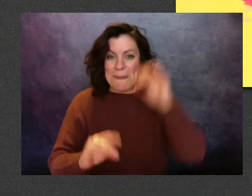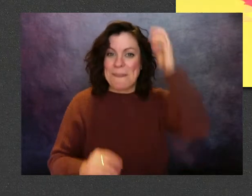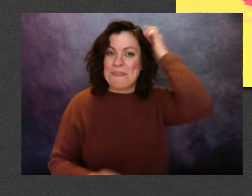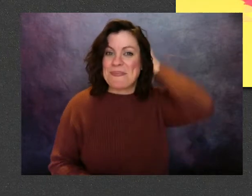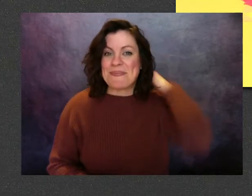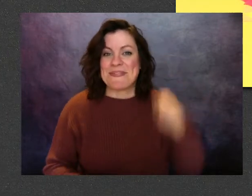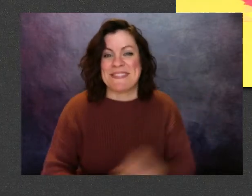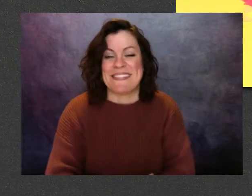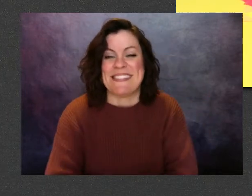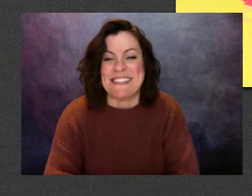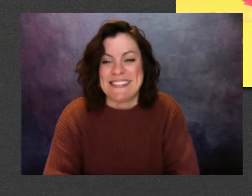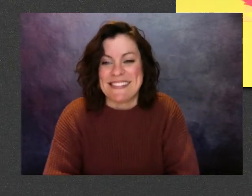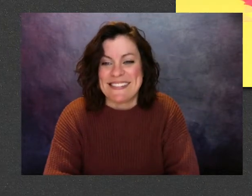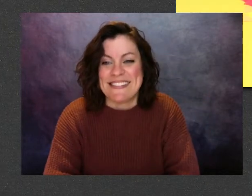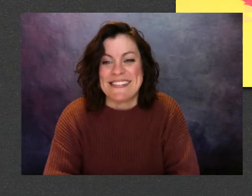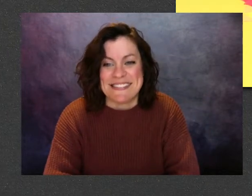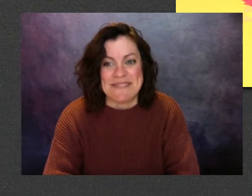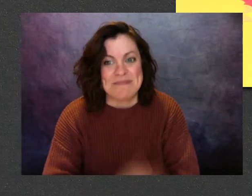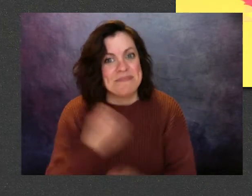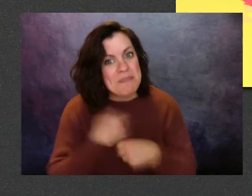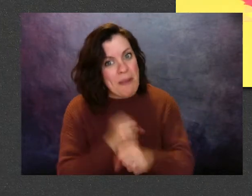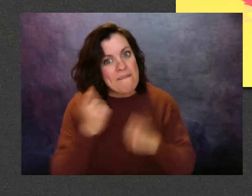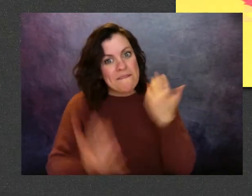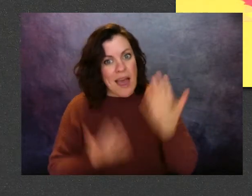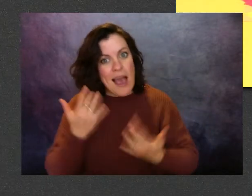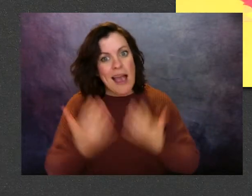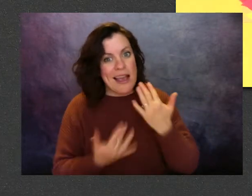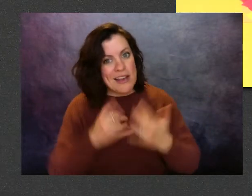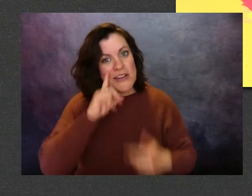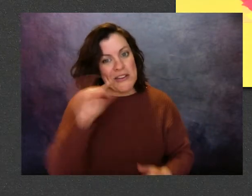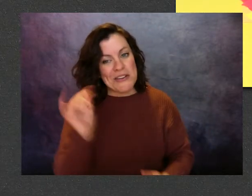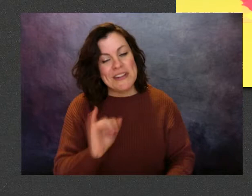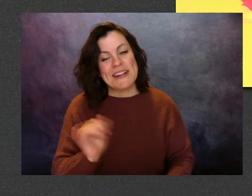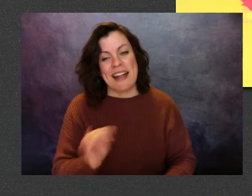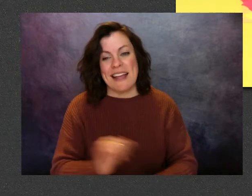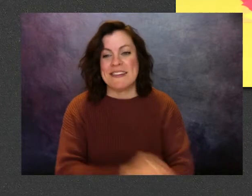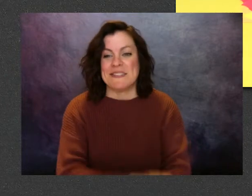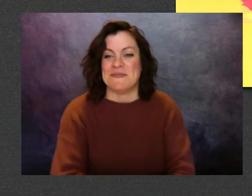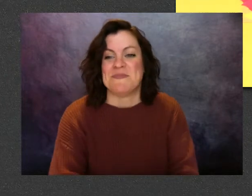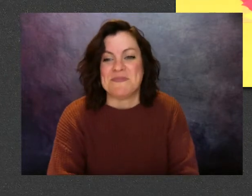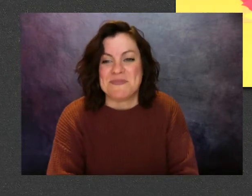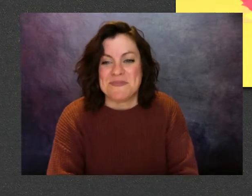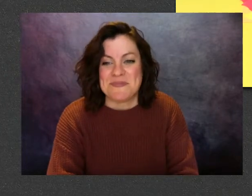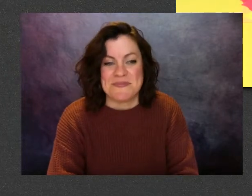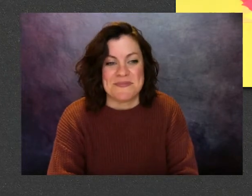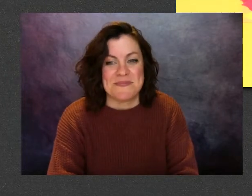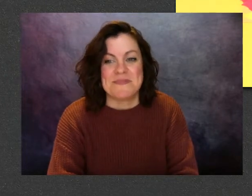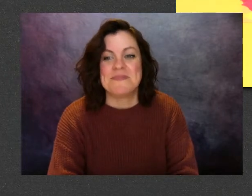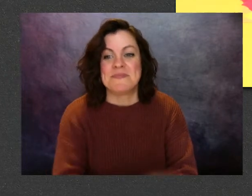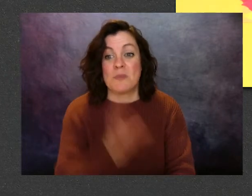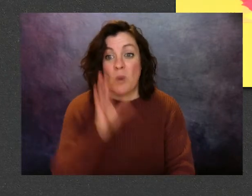awesome fire that I'm making. I really hope we get a chance to check this out.